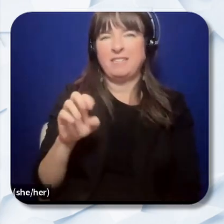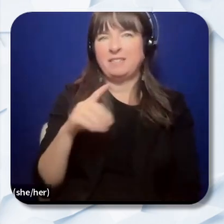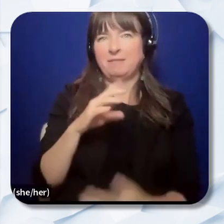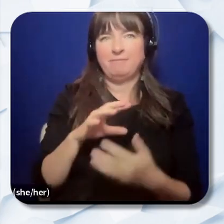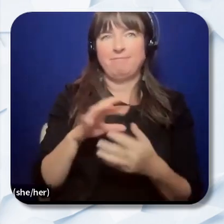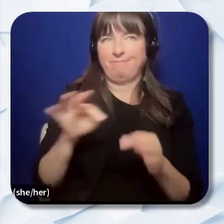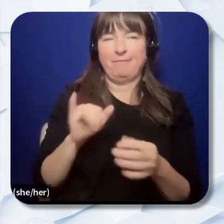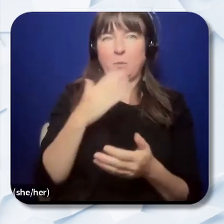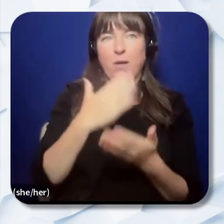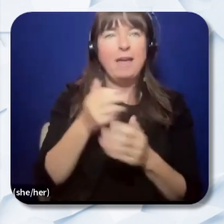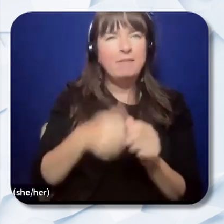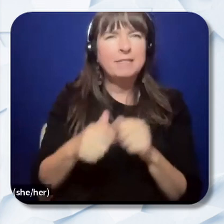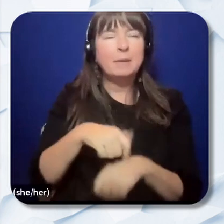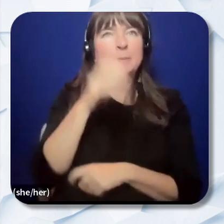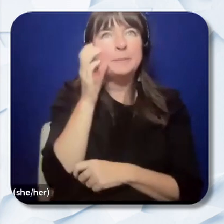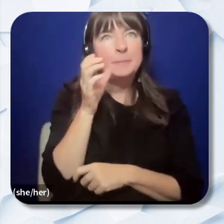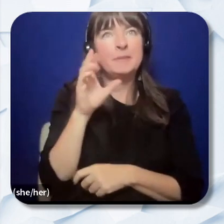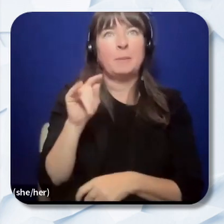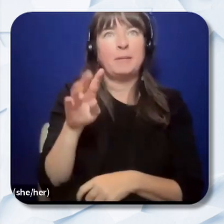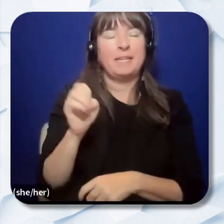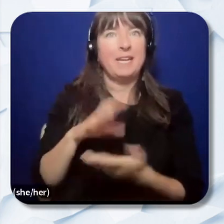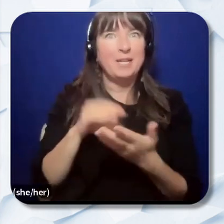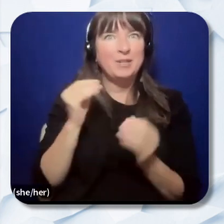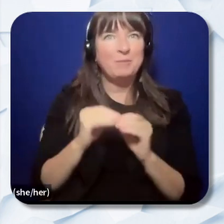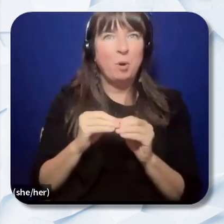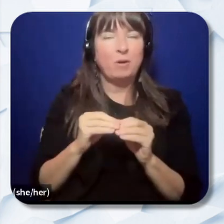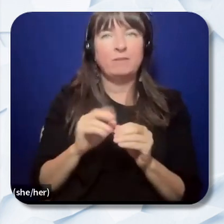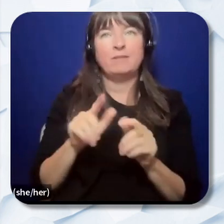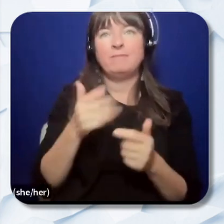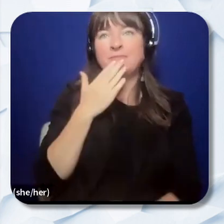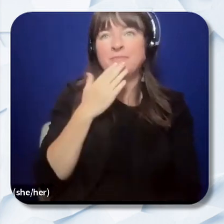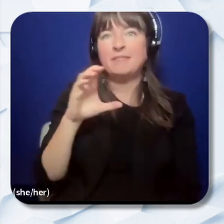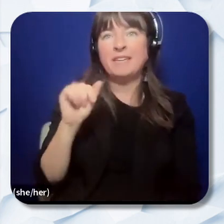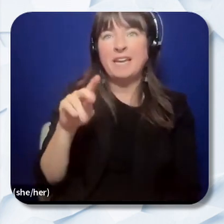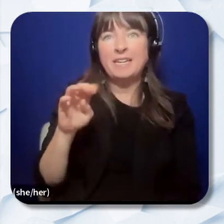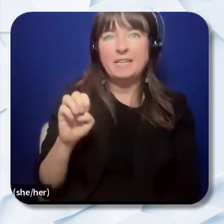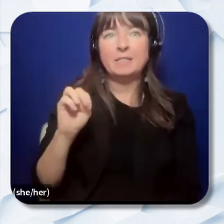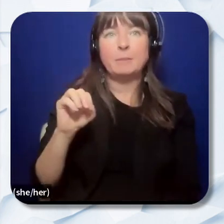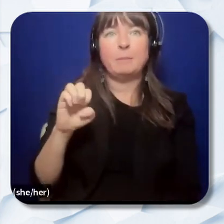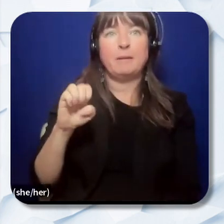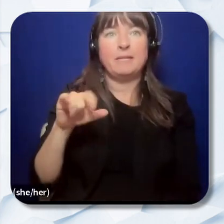to Dominique I learn more. To Candace Manansala Janell Lawrence Melissa Wheelahan and Alycia